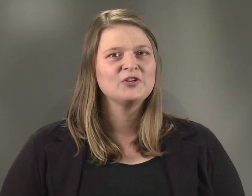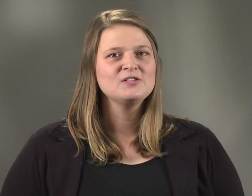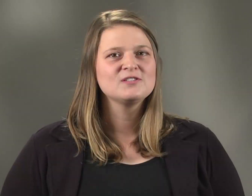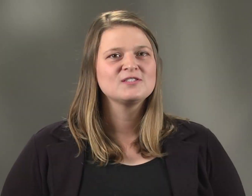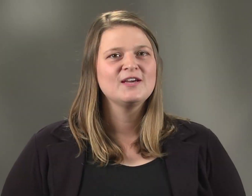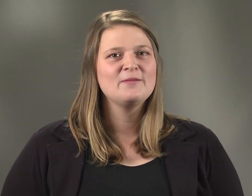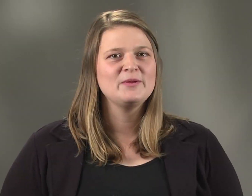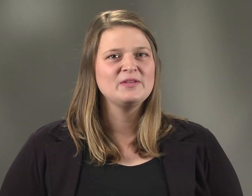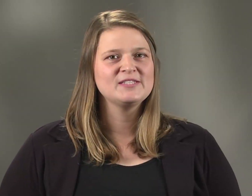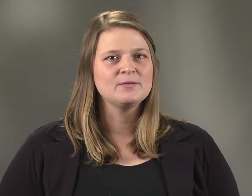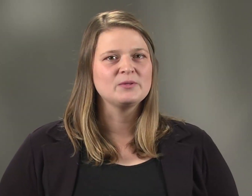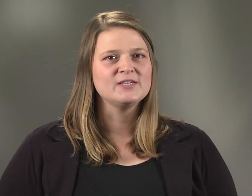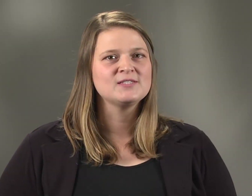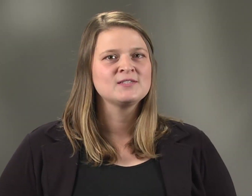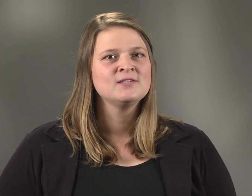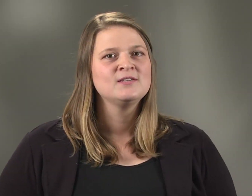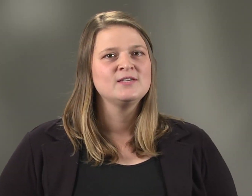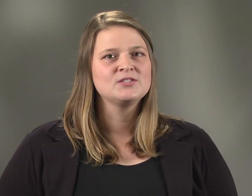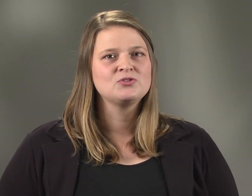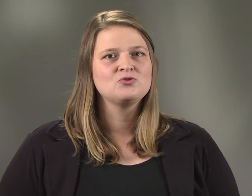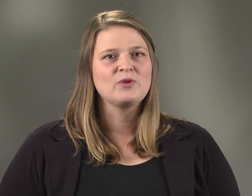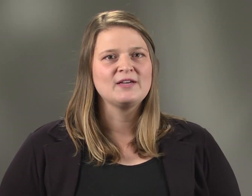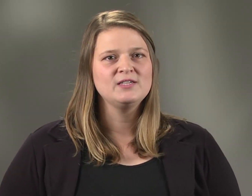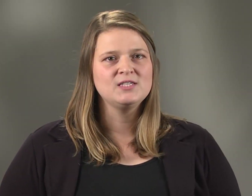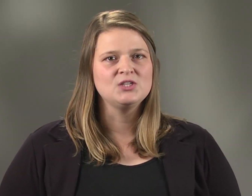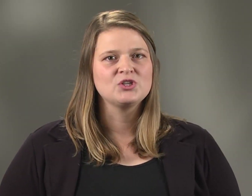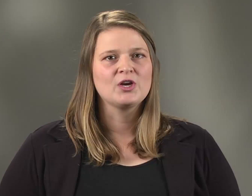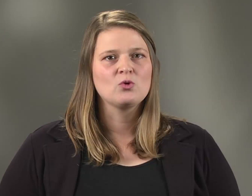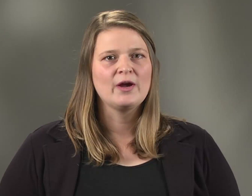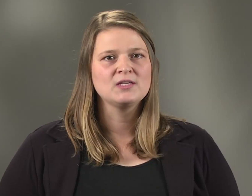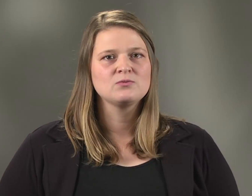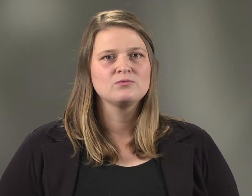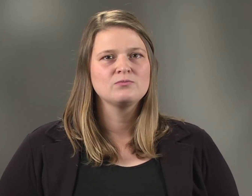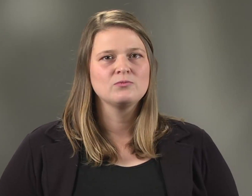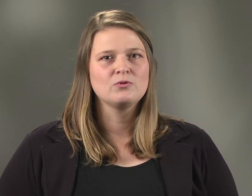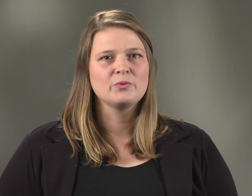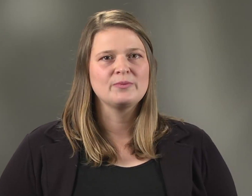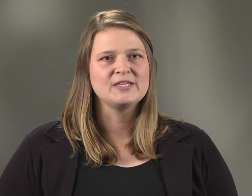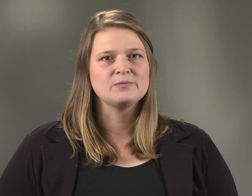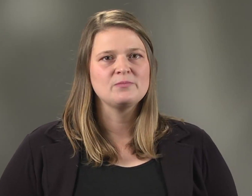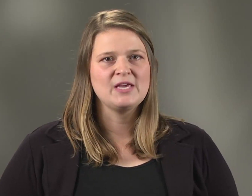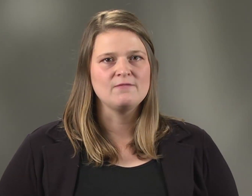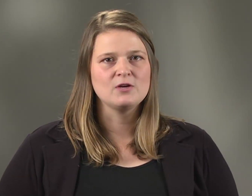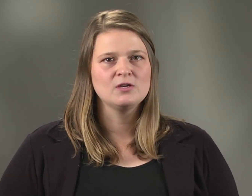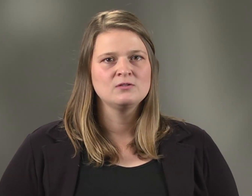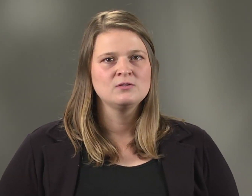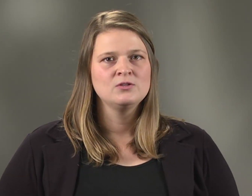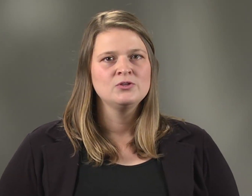First, and maybe the simplest, is to directly teach a correct or replacement behavior.